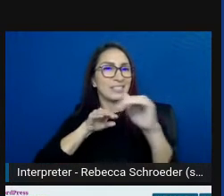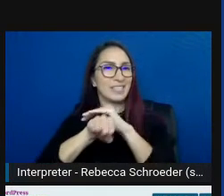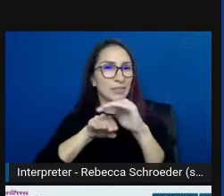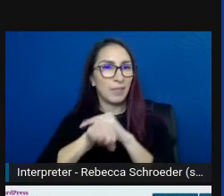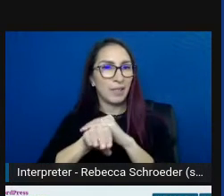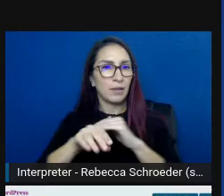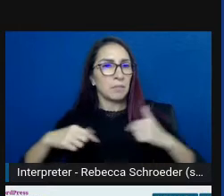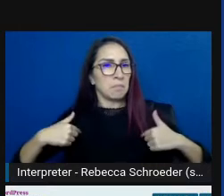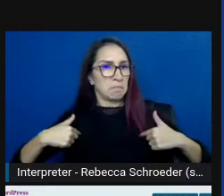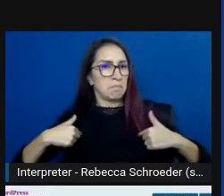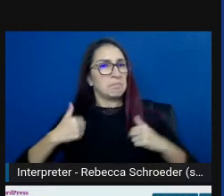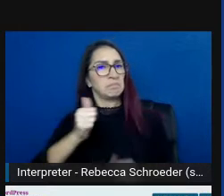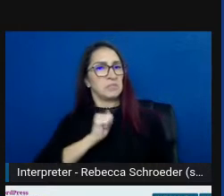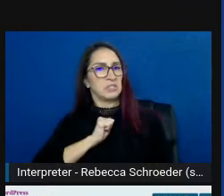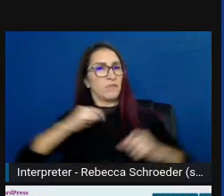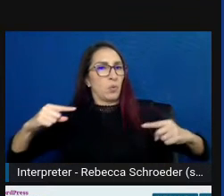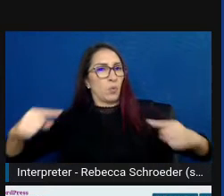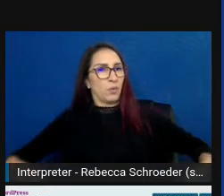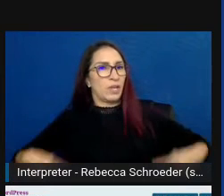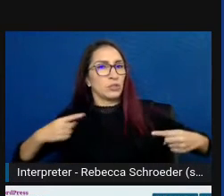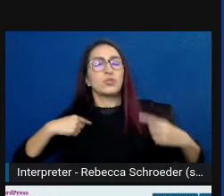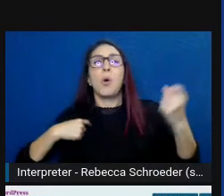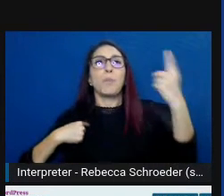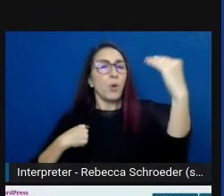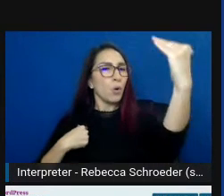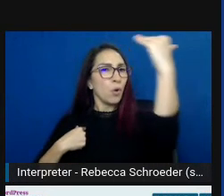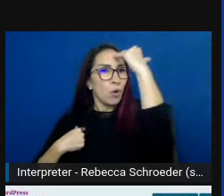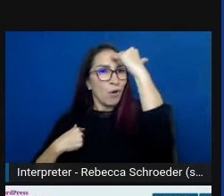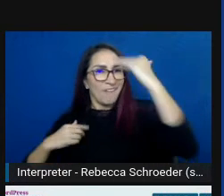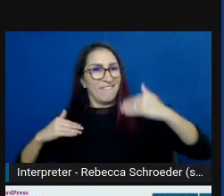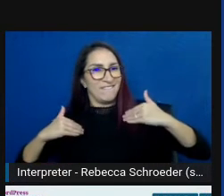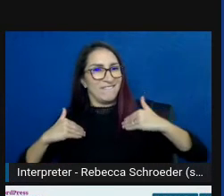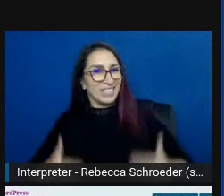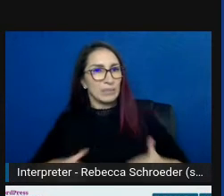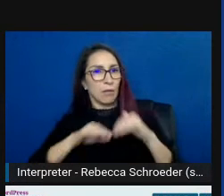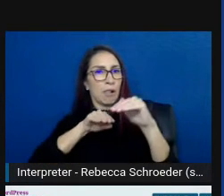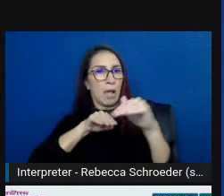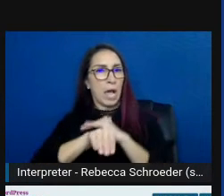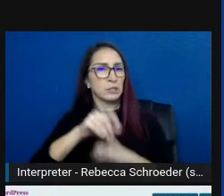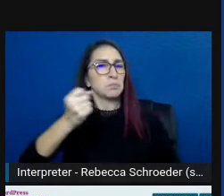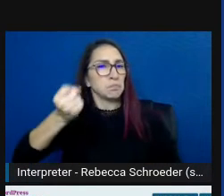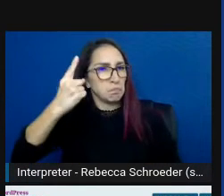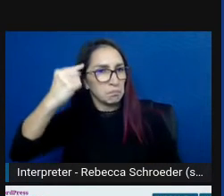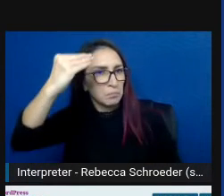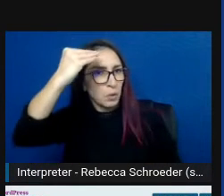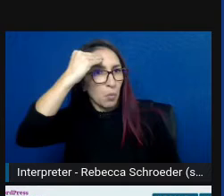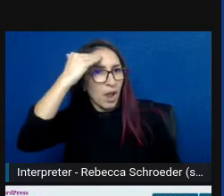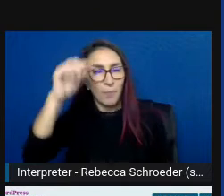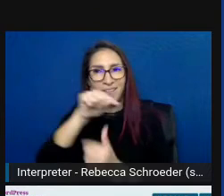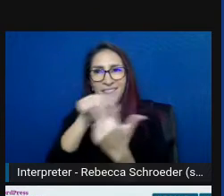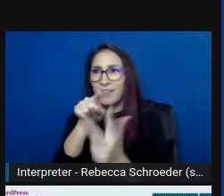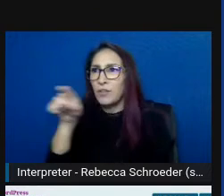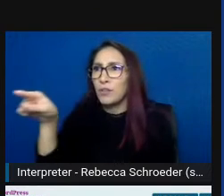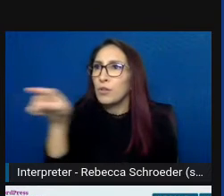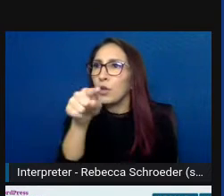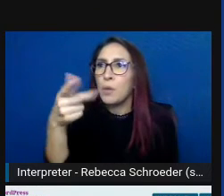how important physical accessibility was and these three people really brought it home to me.